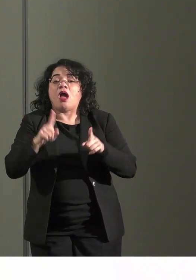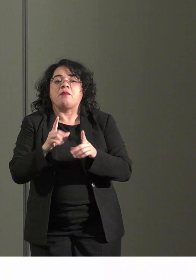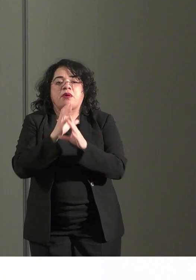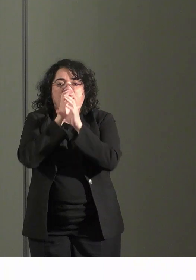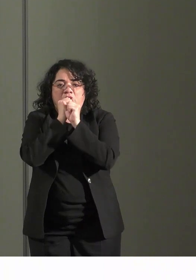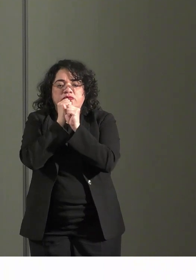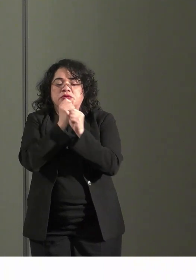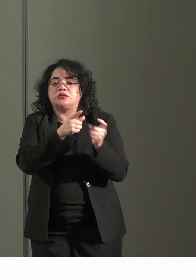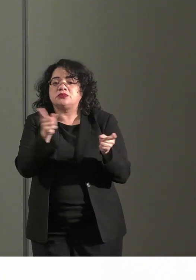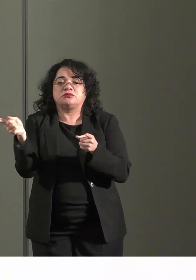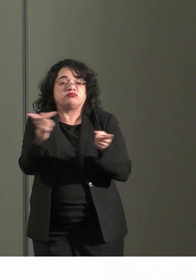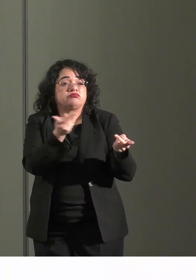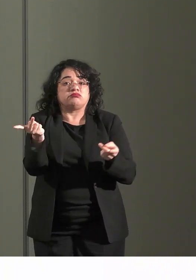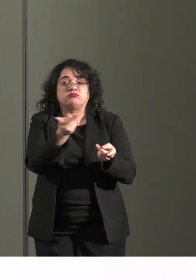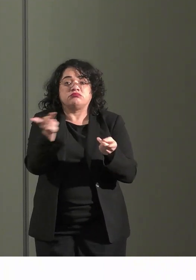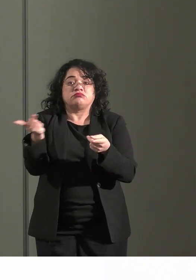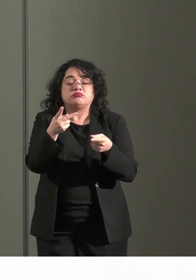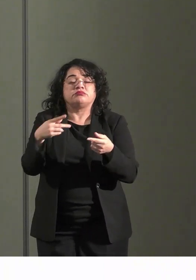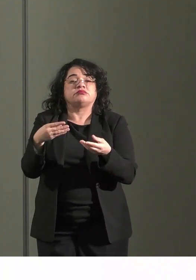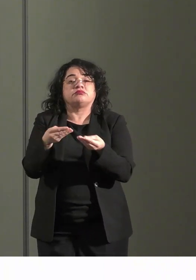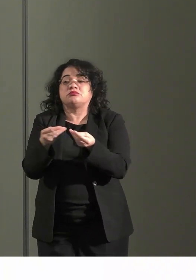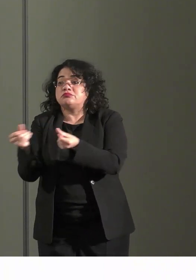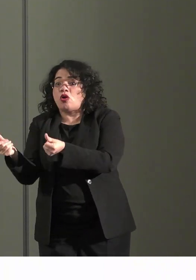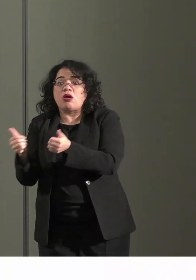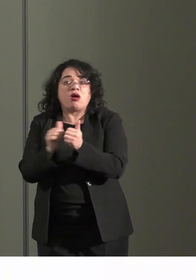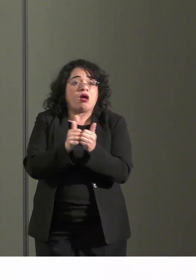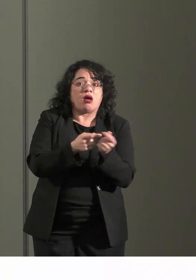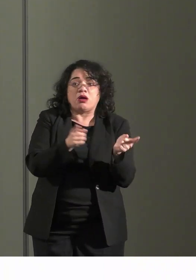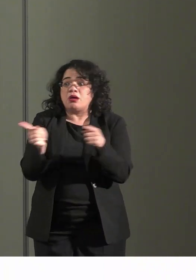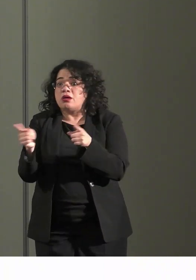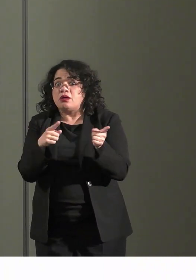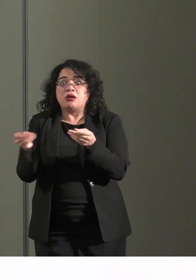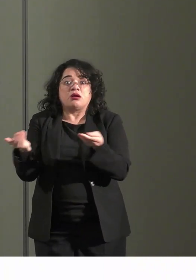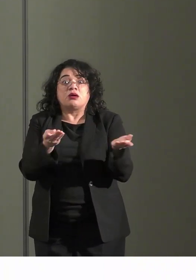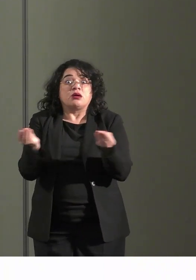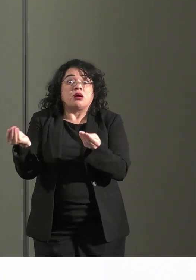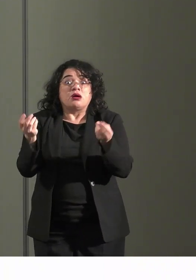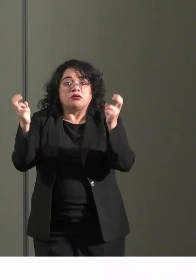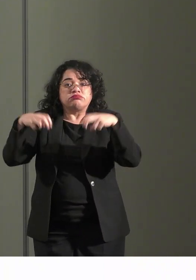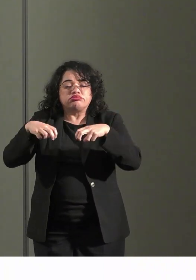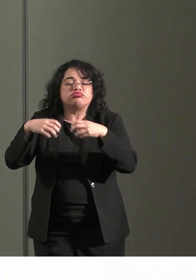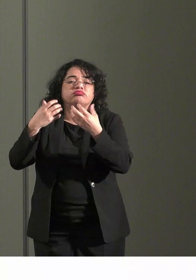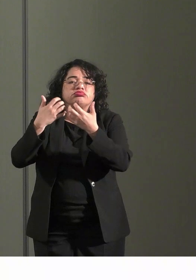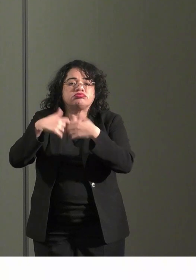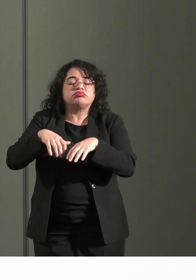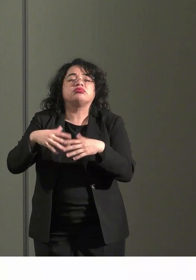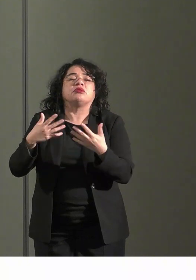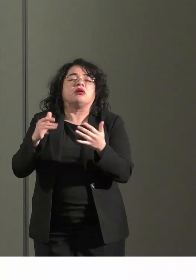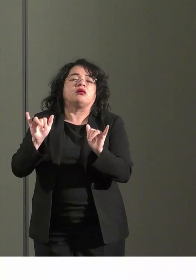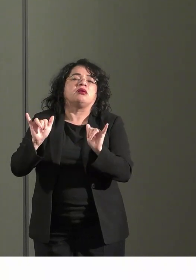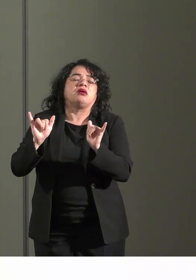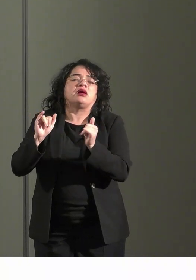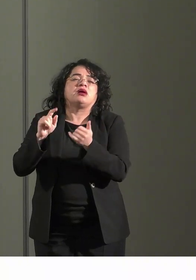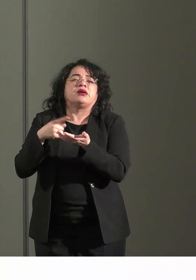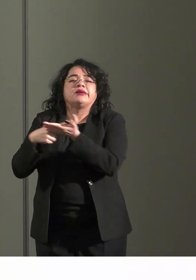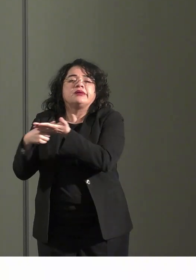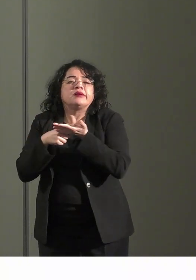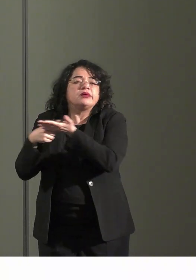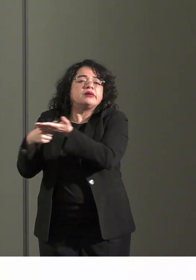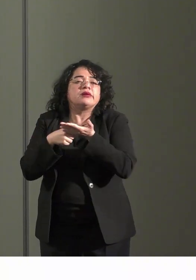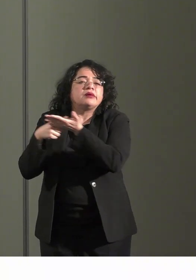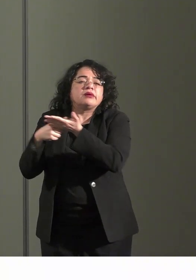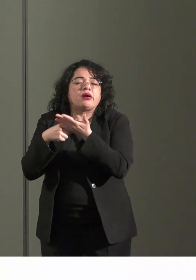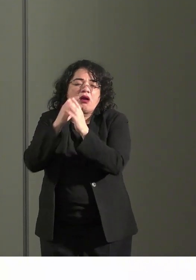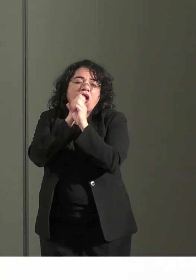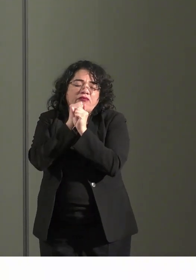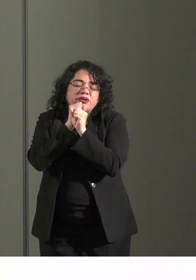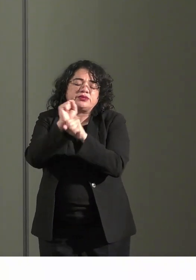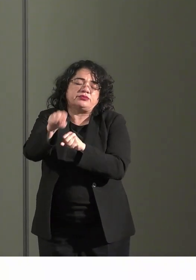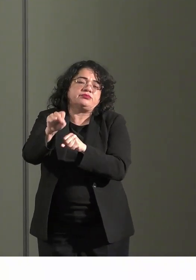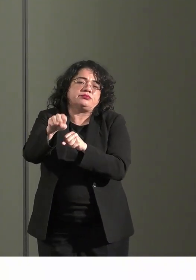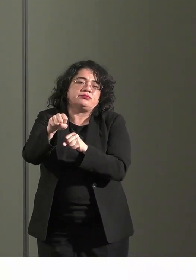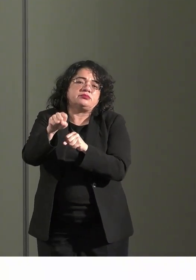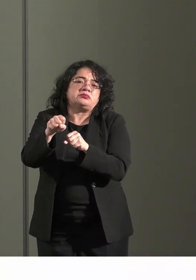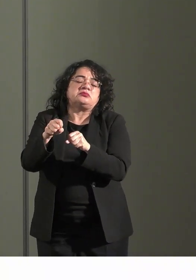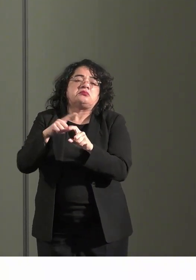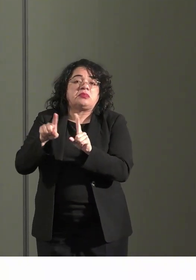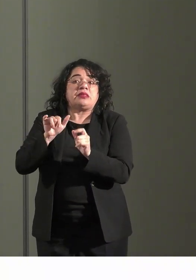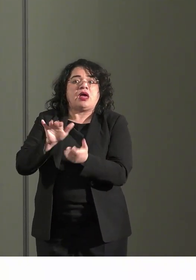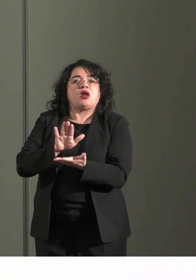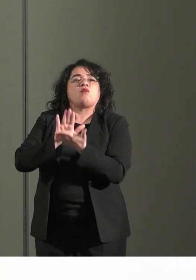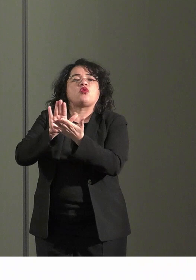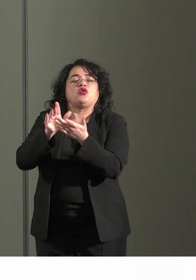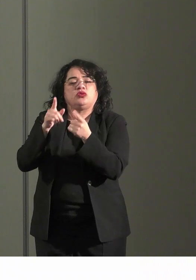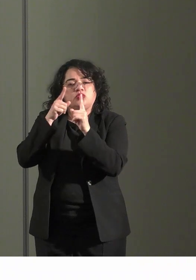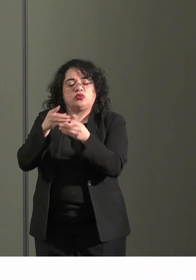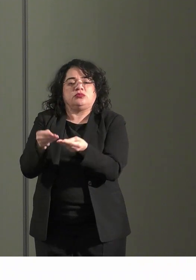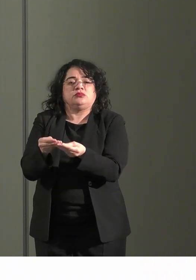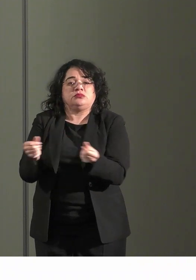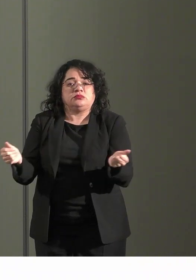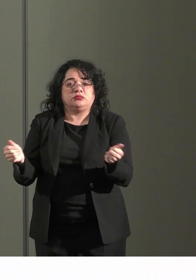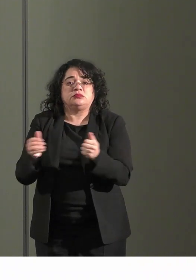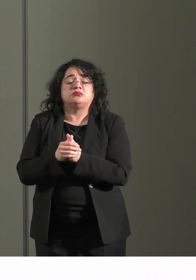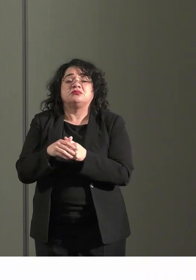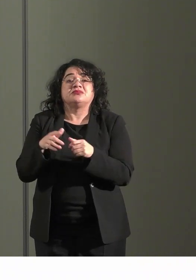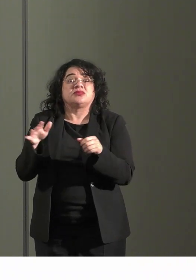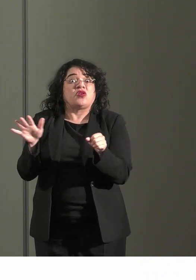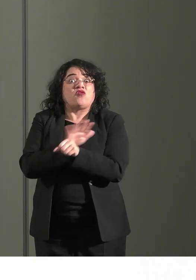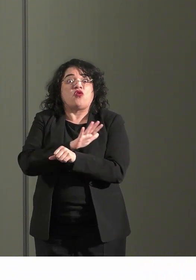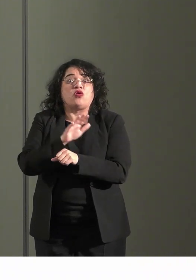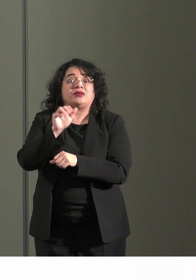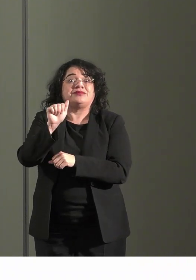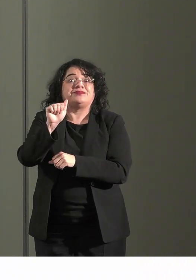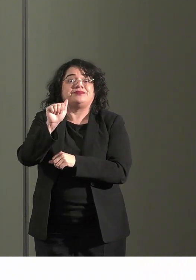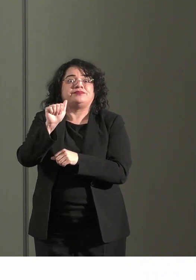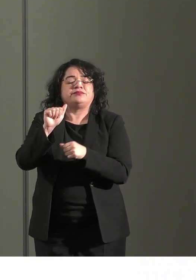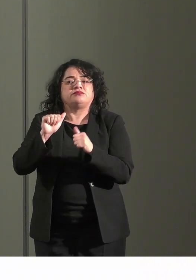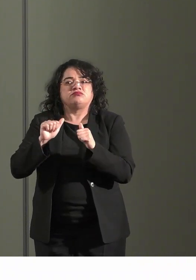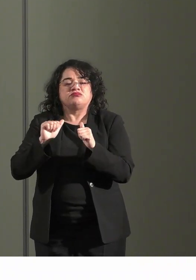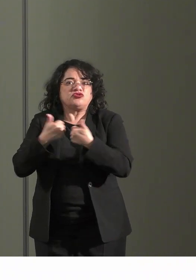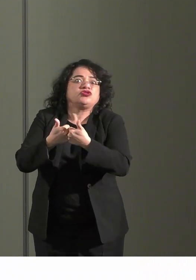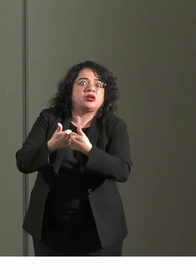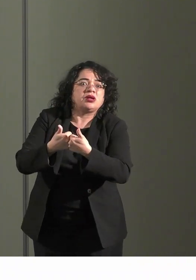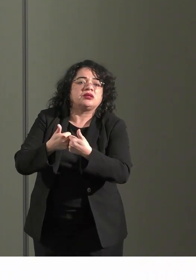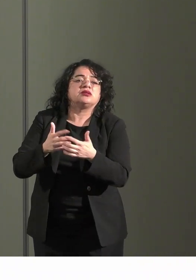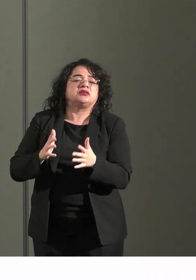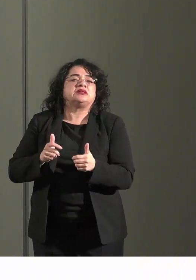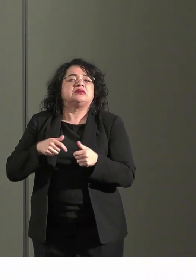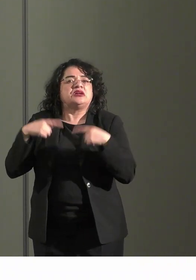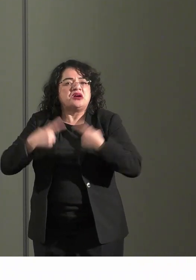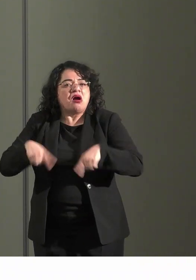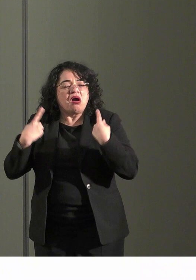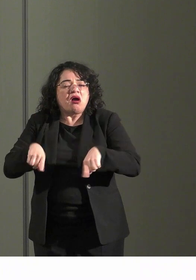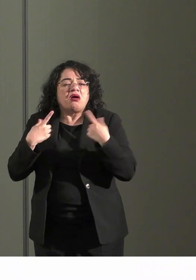consumer to resolve it. It is confidential, it is not adversarial and collaborative. It is EAA,